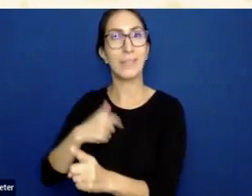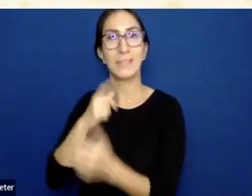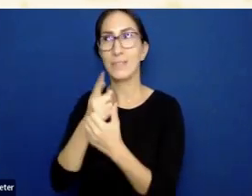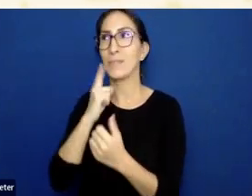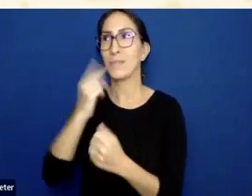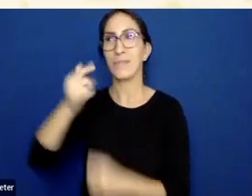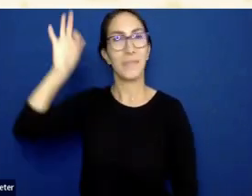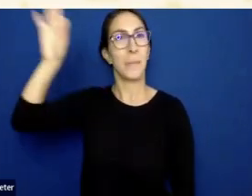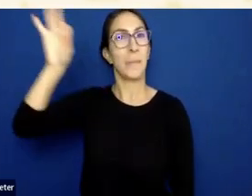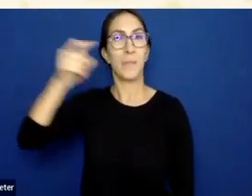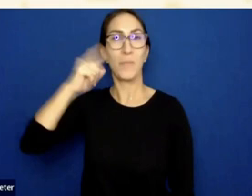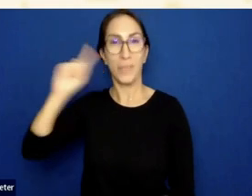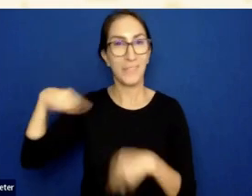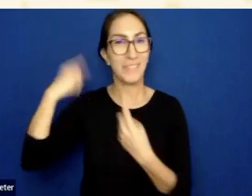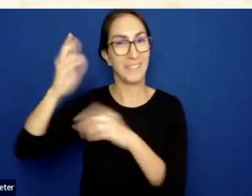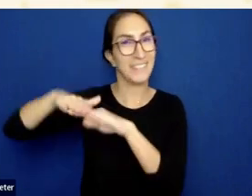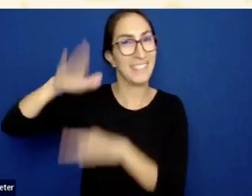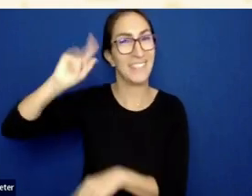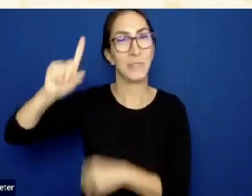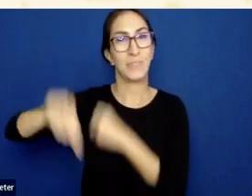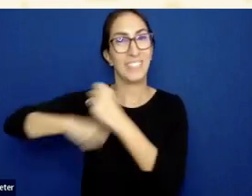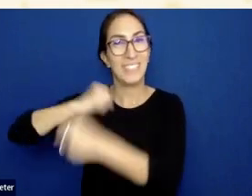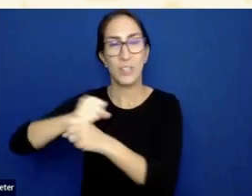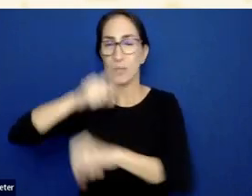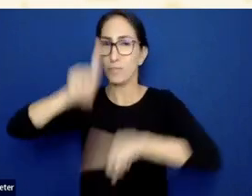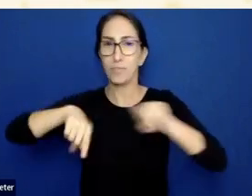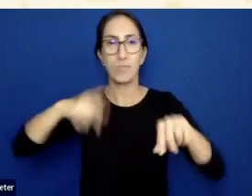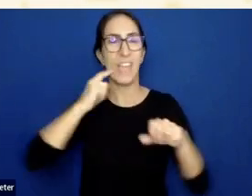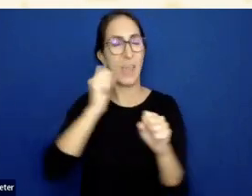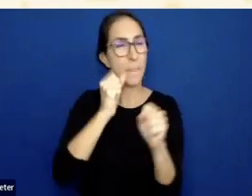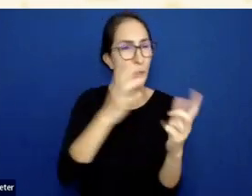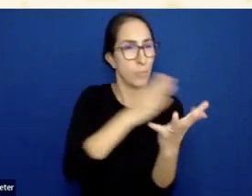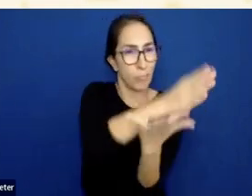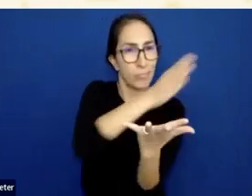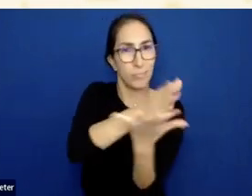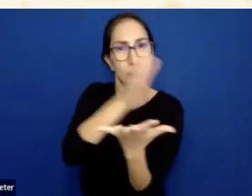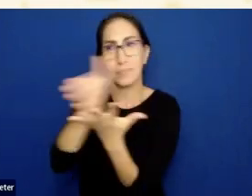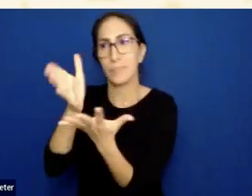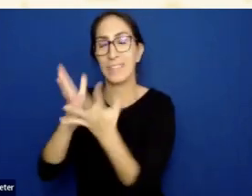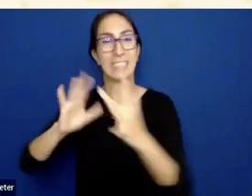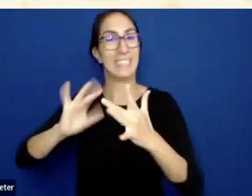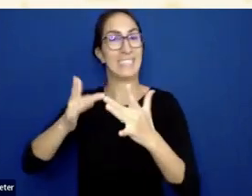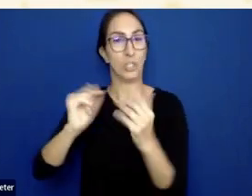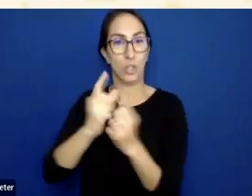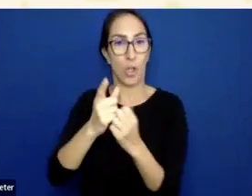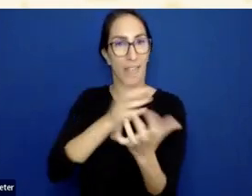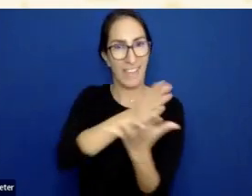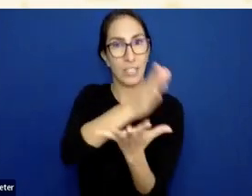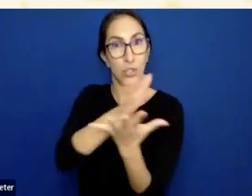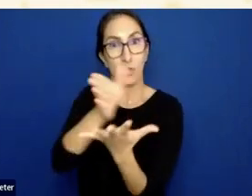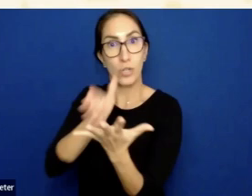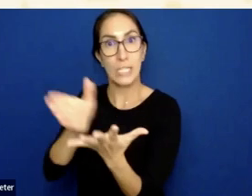and leading accessibility processes in multiple digital industries. She's a subject matter expert who contributes to accessibility